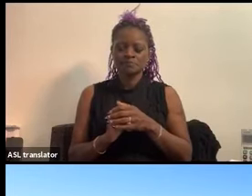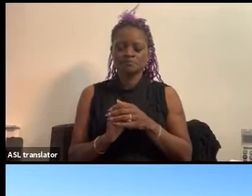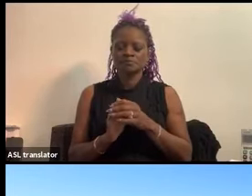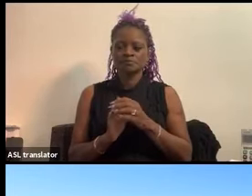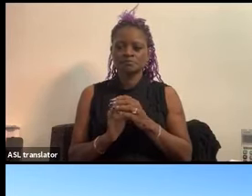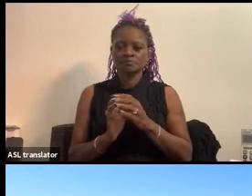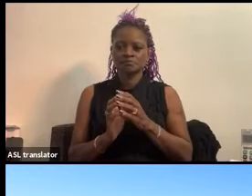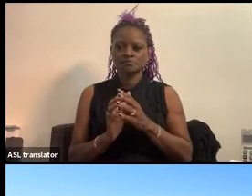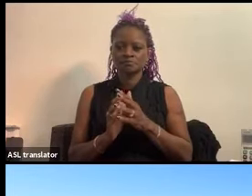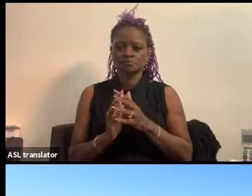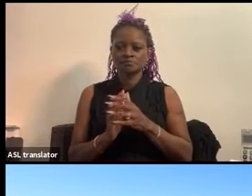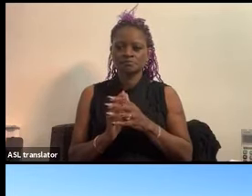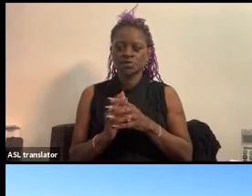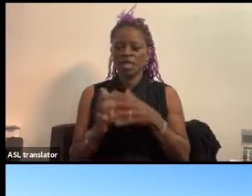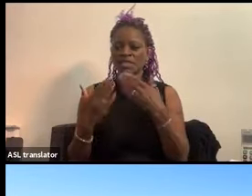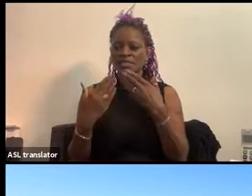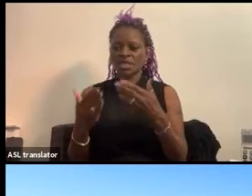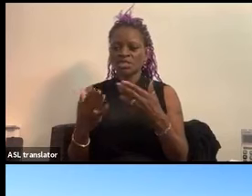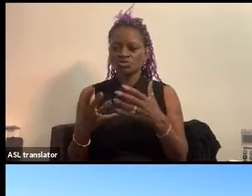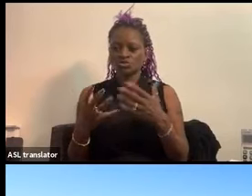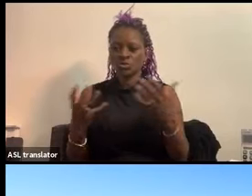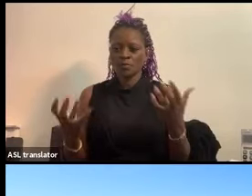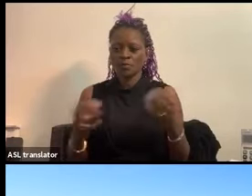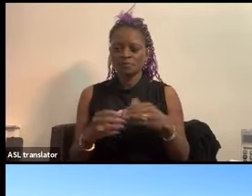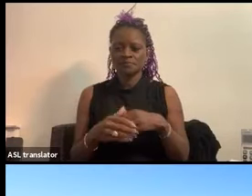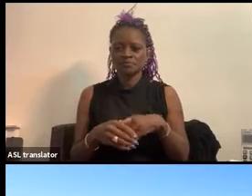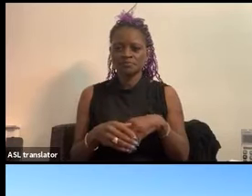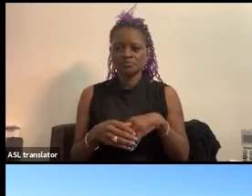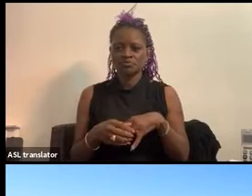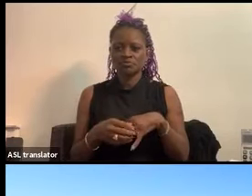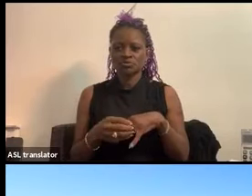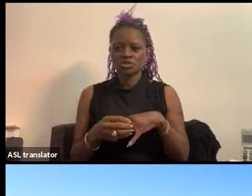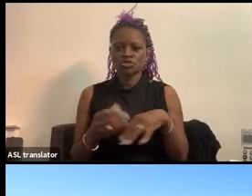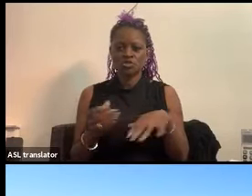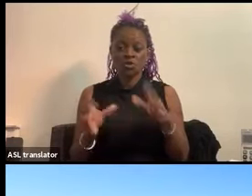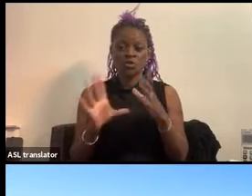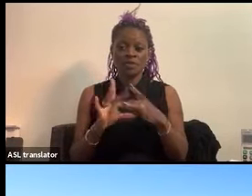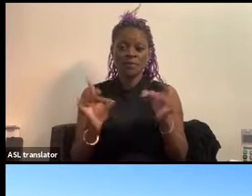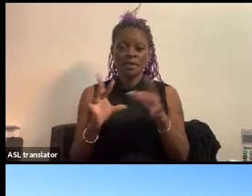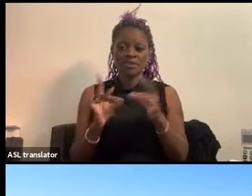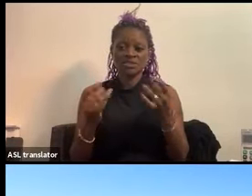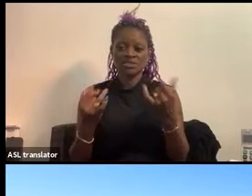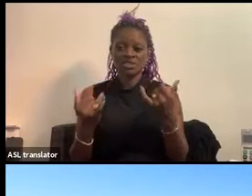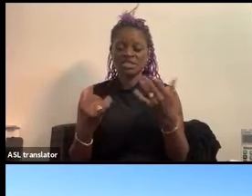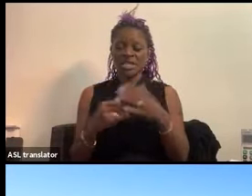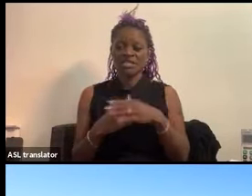OK, well, thank you very much. It sounds like the message today is truly that the Delta variant is real, it's